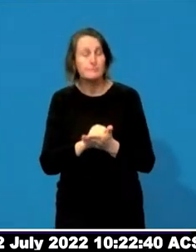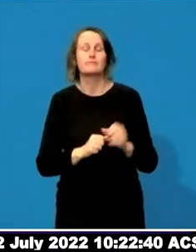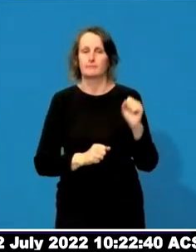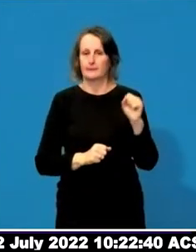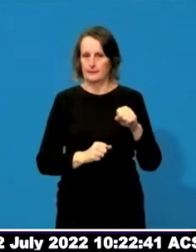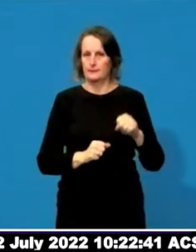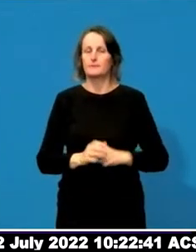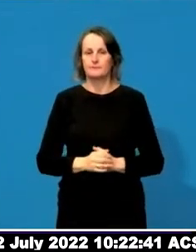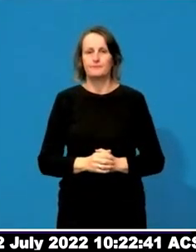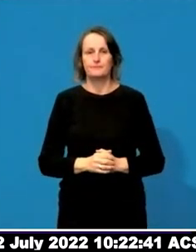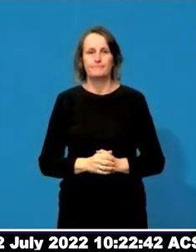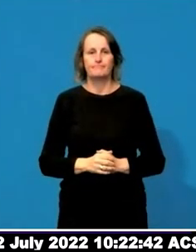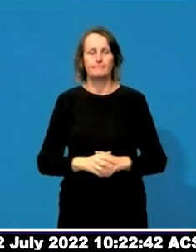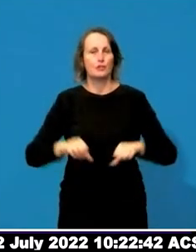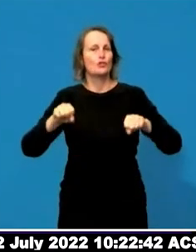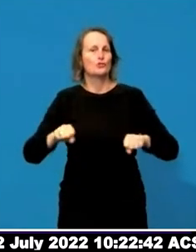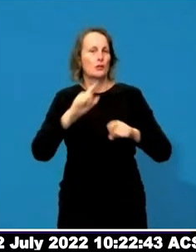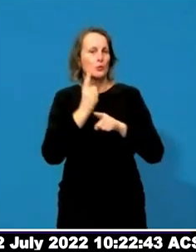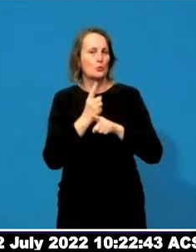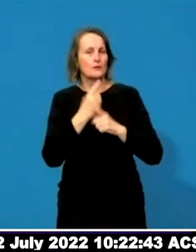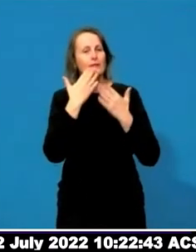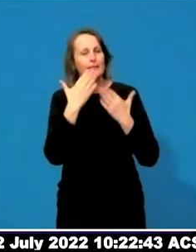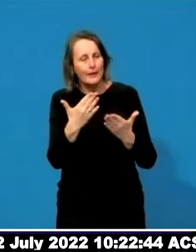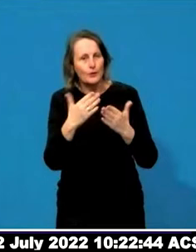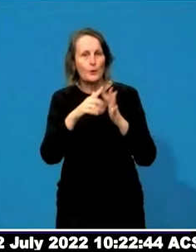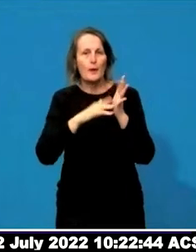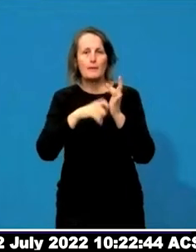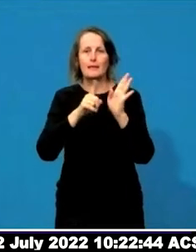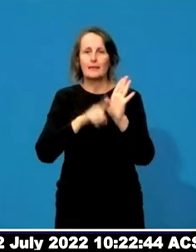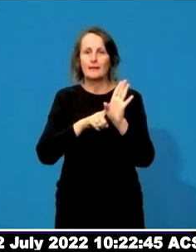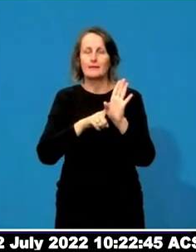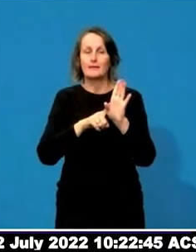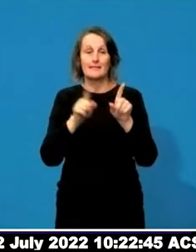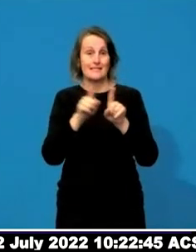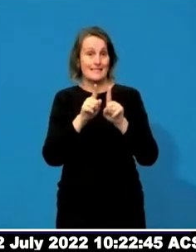Emily, thank you very much, and as Commissioner Mason has said,